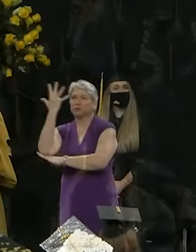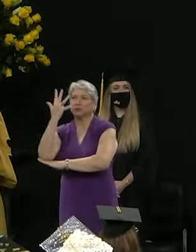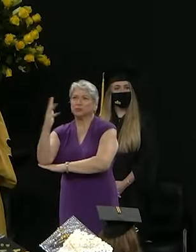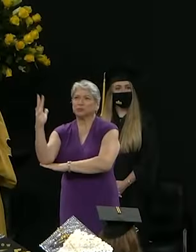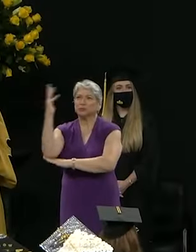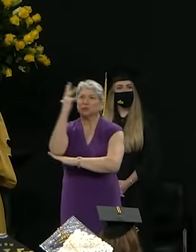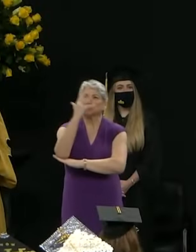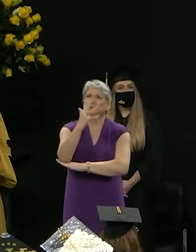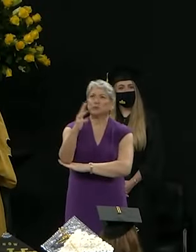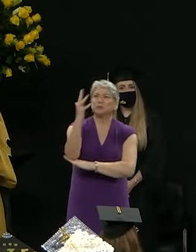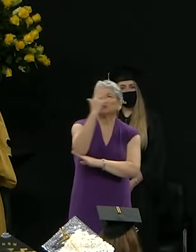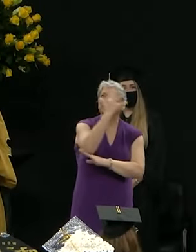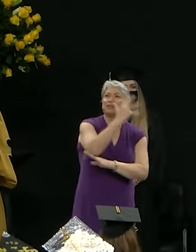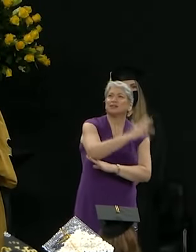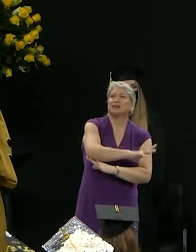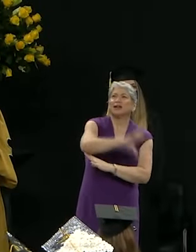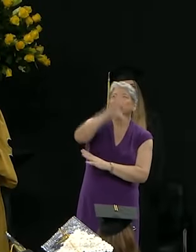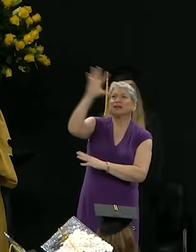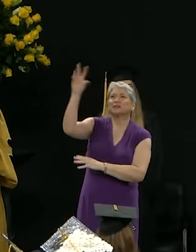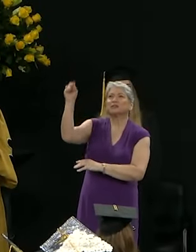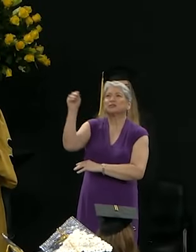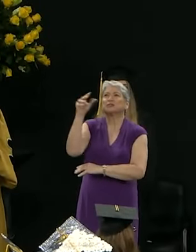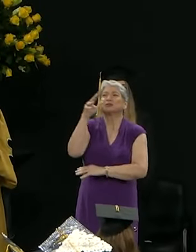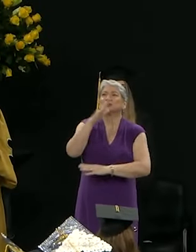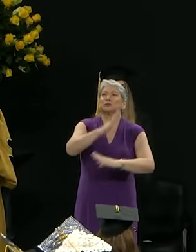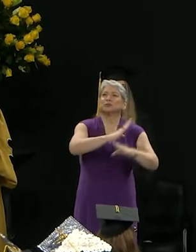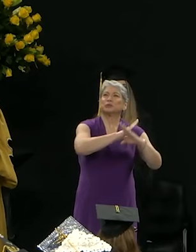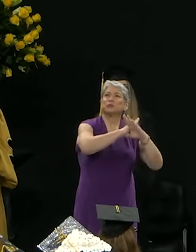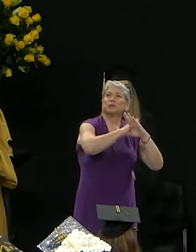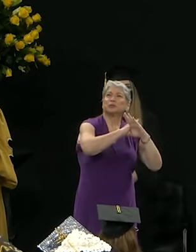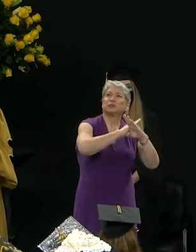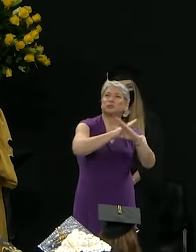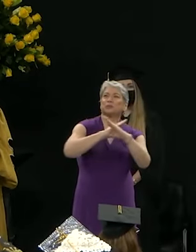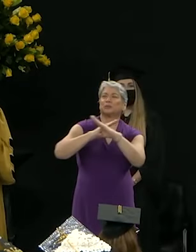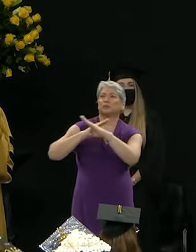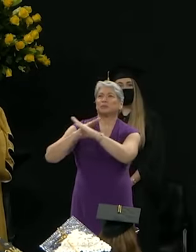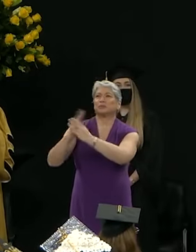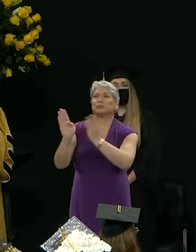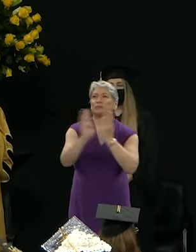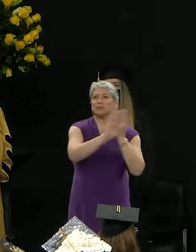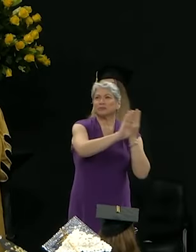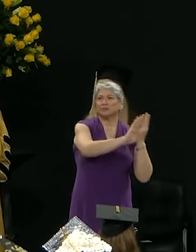Verdant trees and shelt’ring walls,